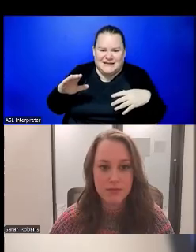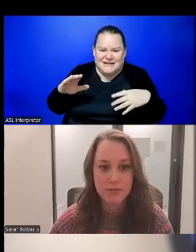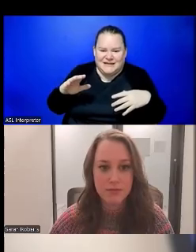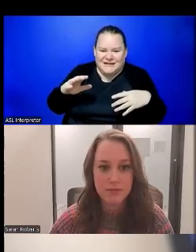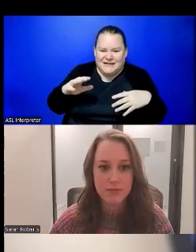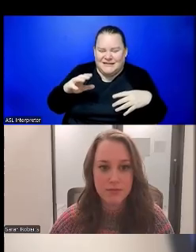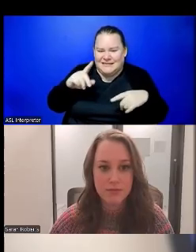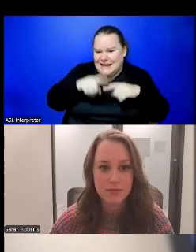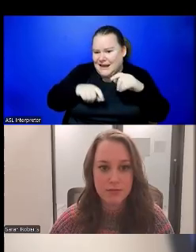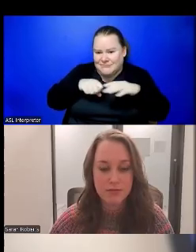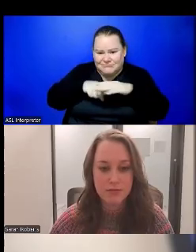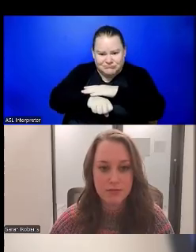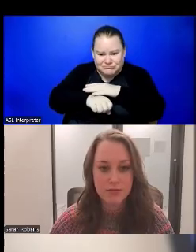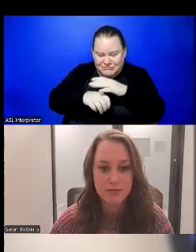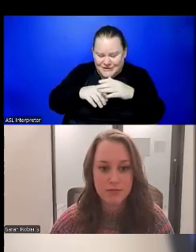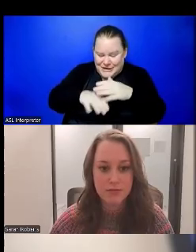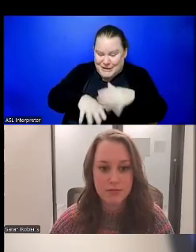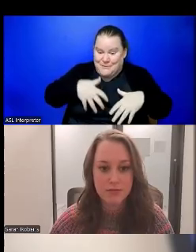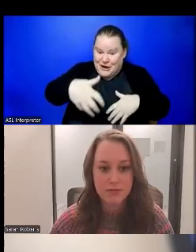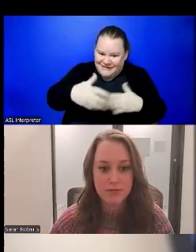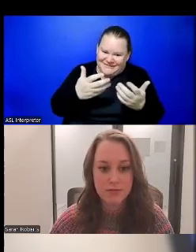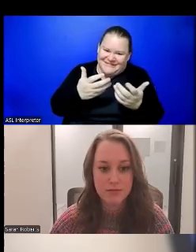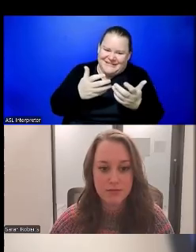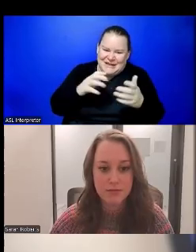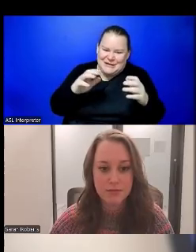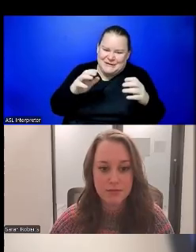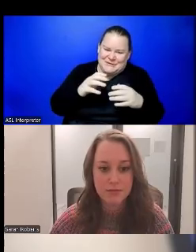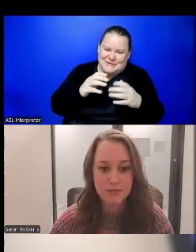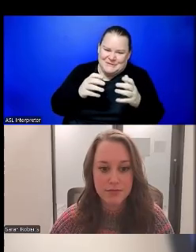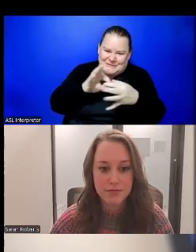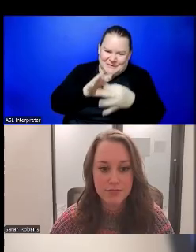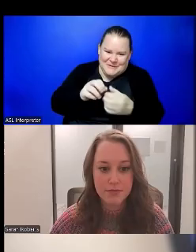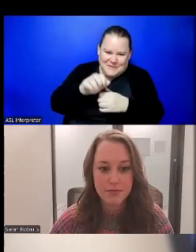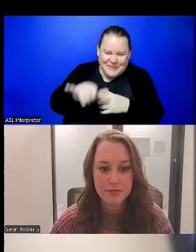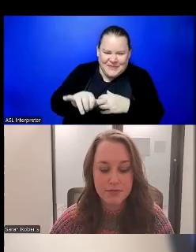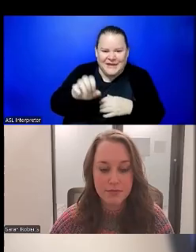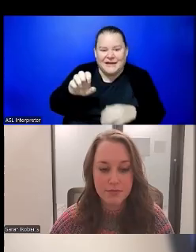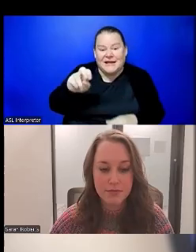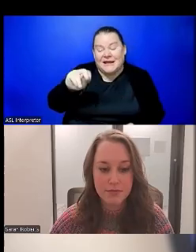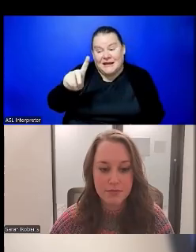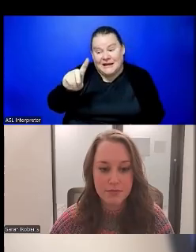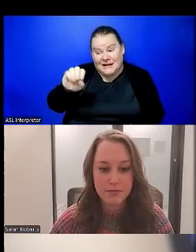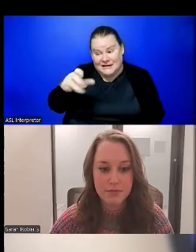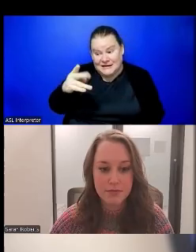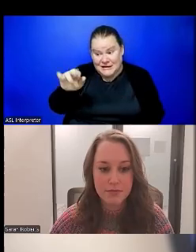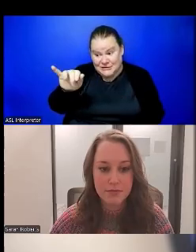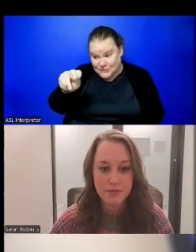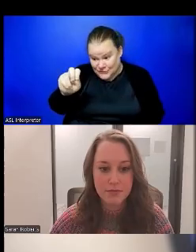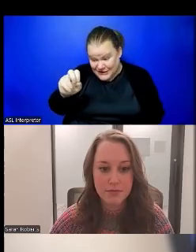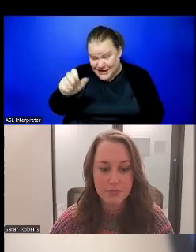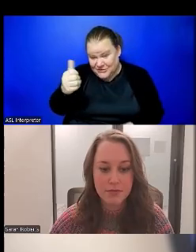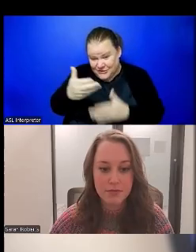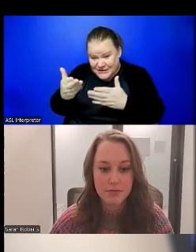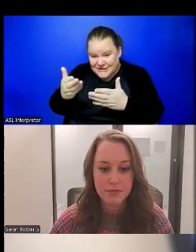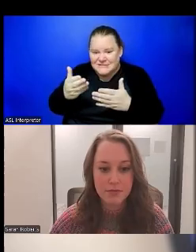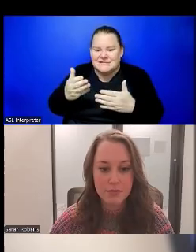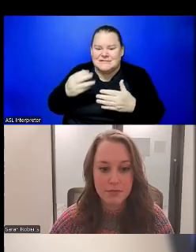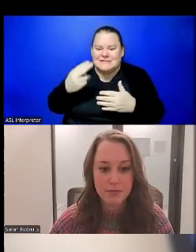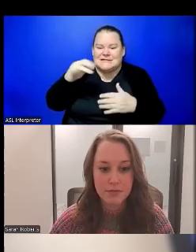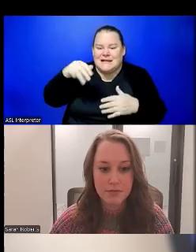Short stature is very common. Some other endocrine manifestations that we may see include hypothyroidism, central